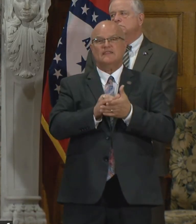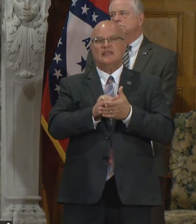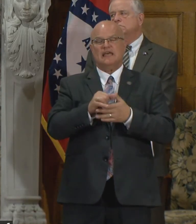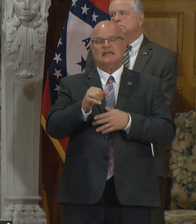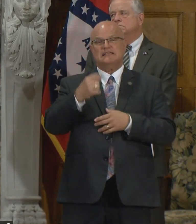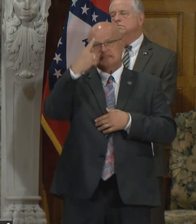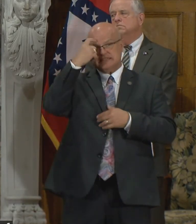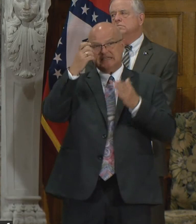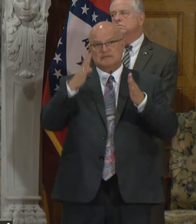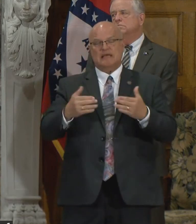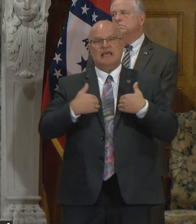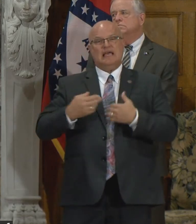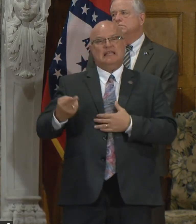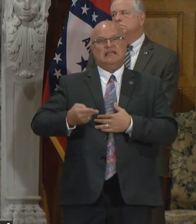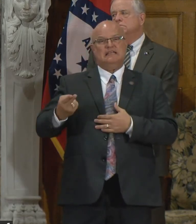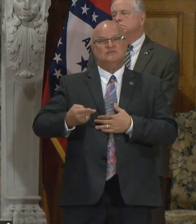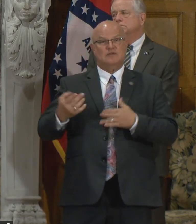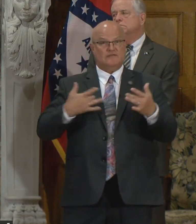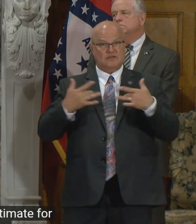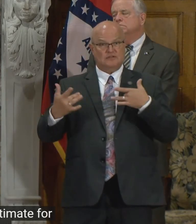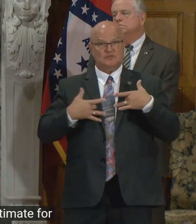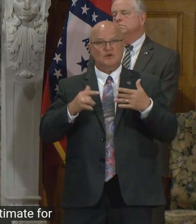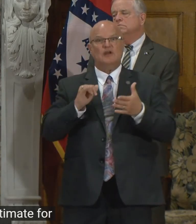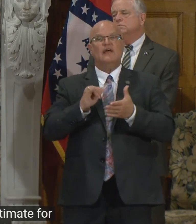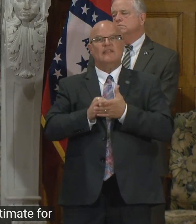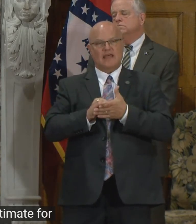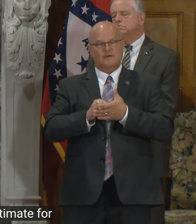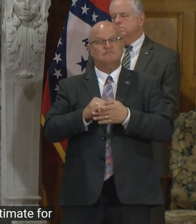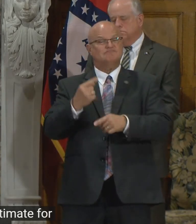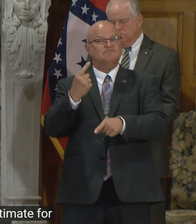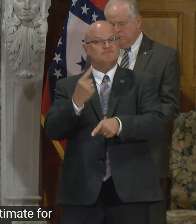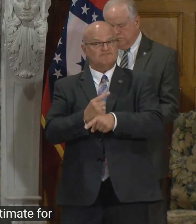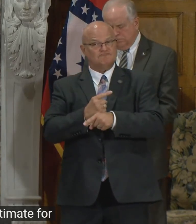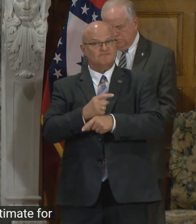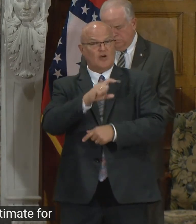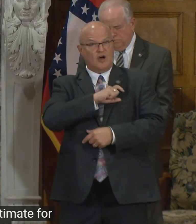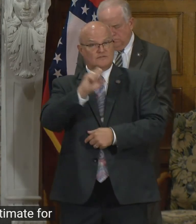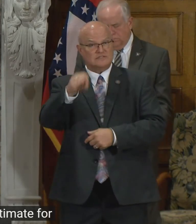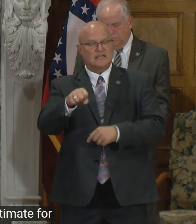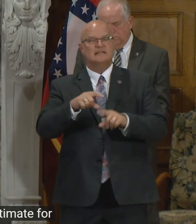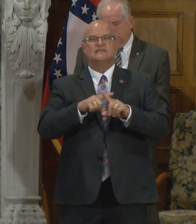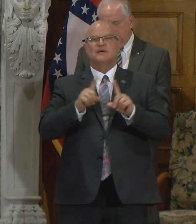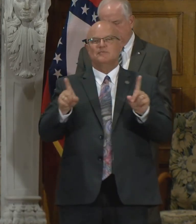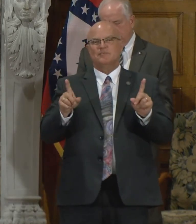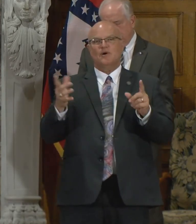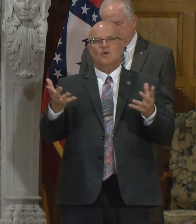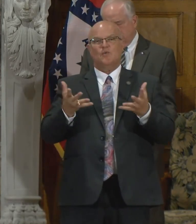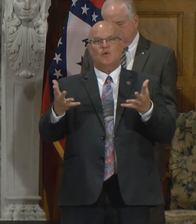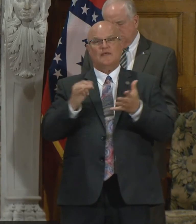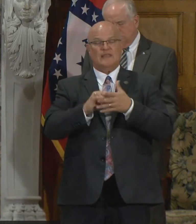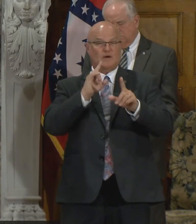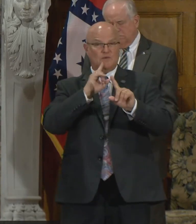history of of concern that was legitimate. For the officers. But that what that response was was